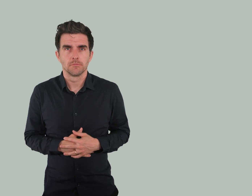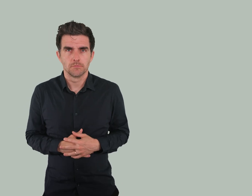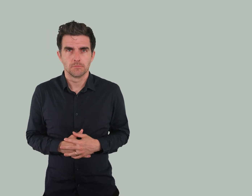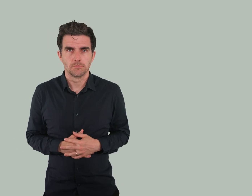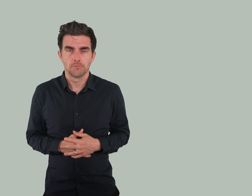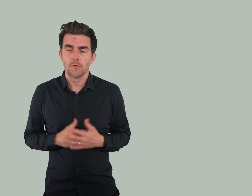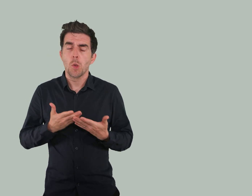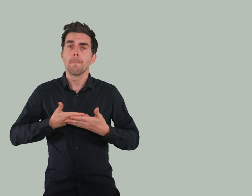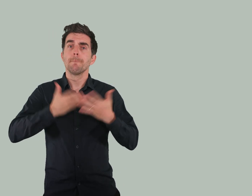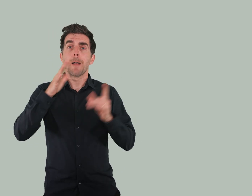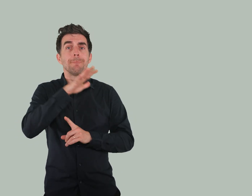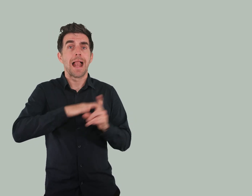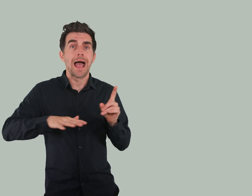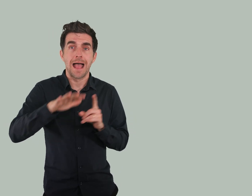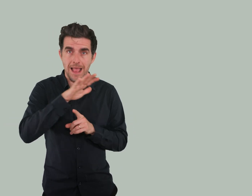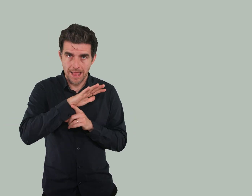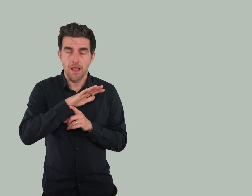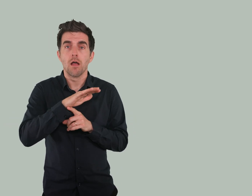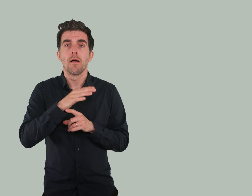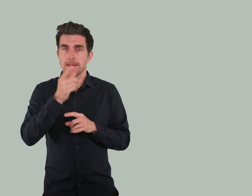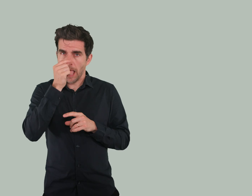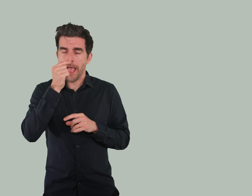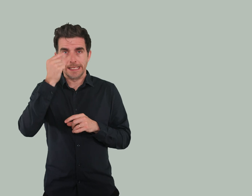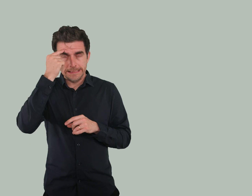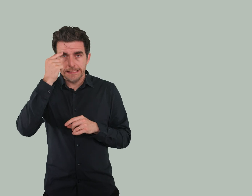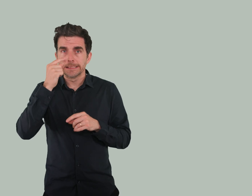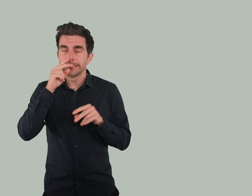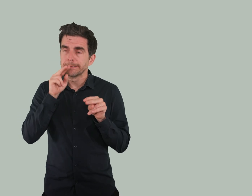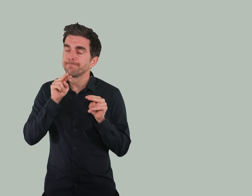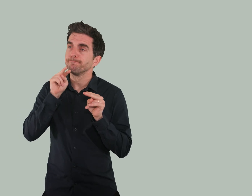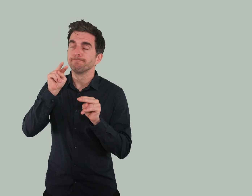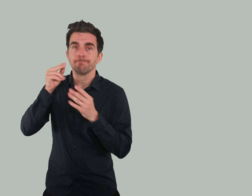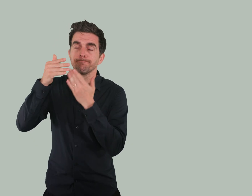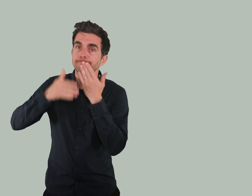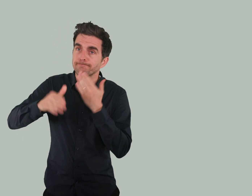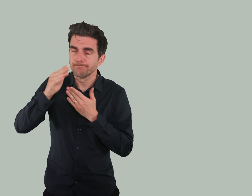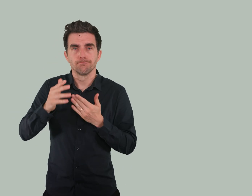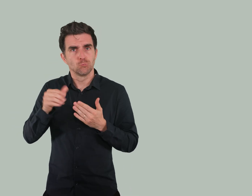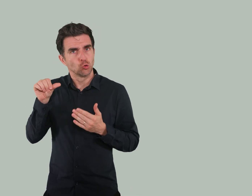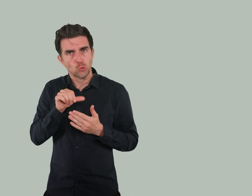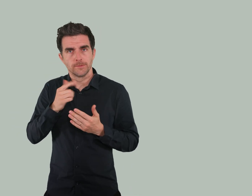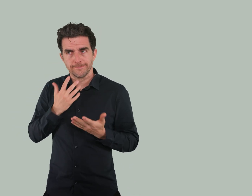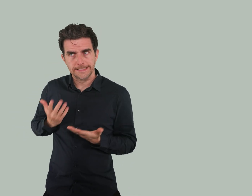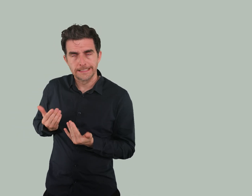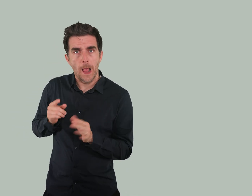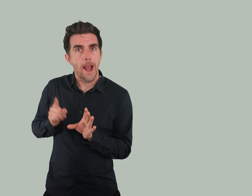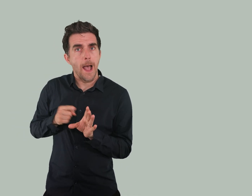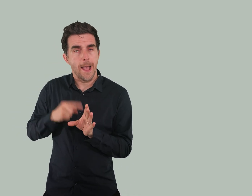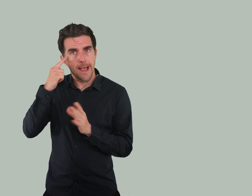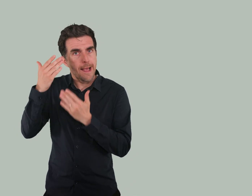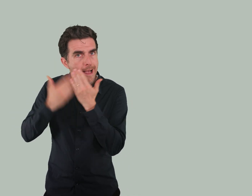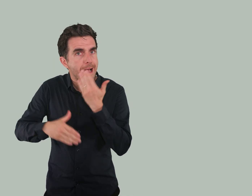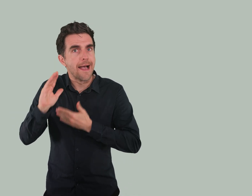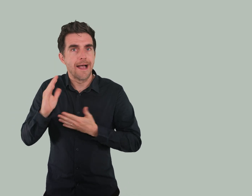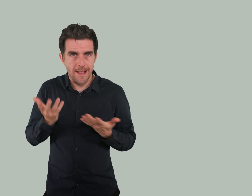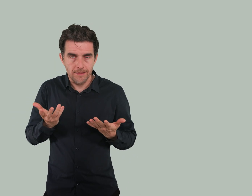The public sector can take a longer view on investing in a young worker.